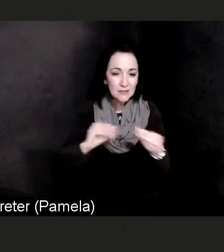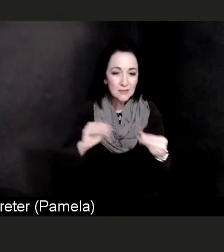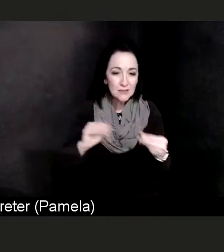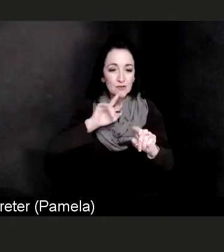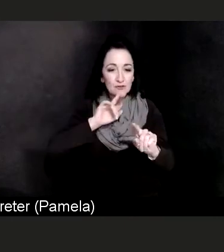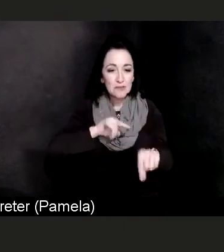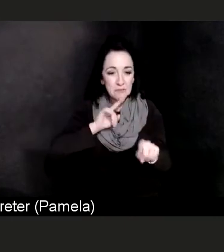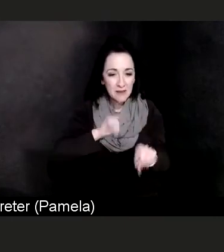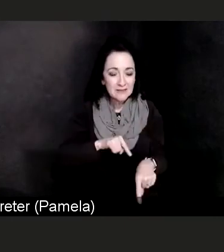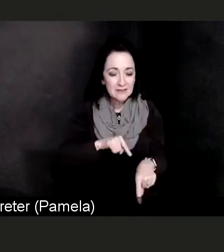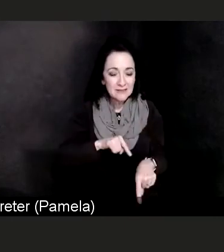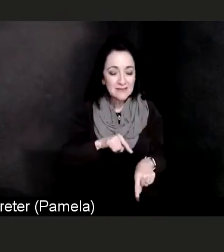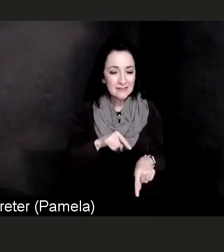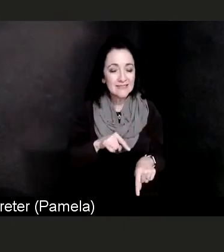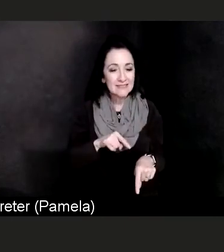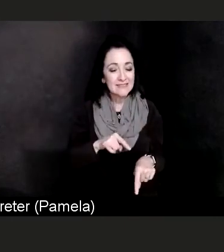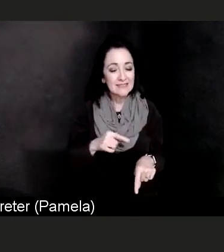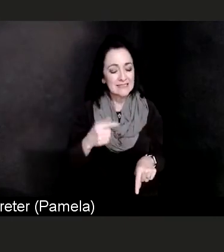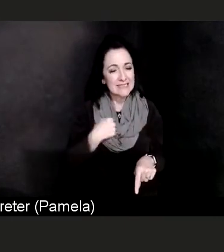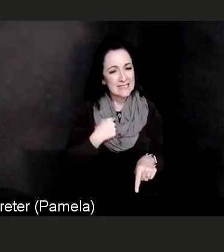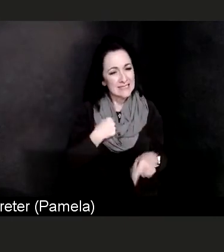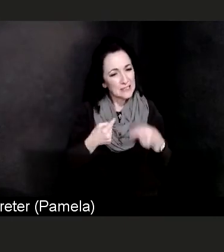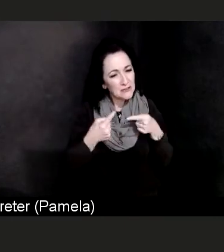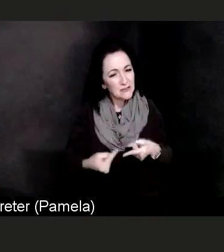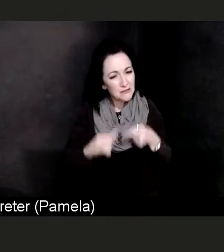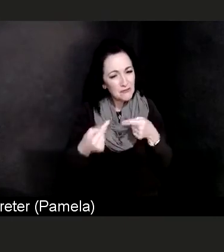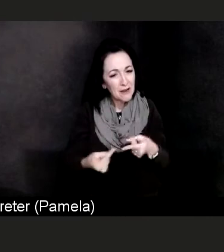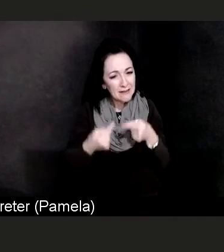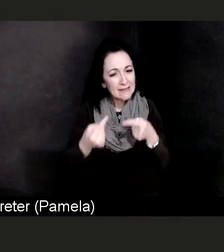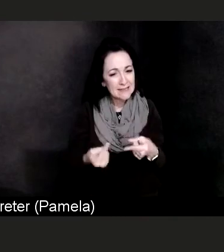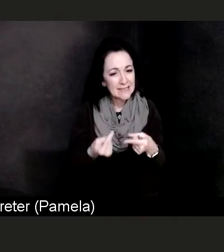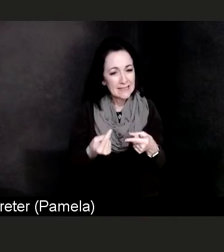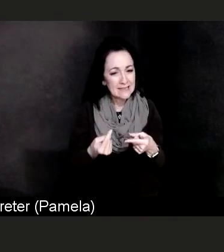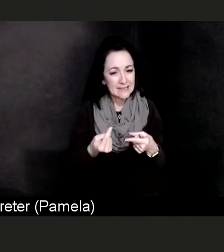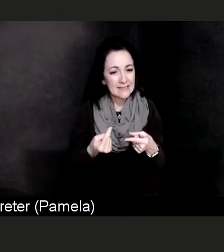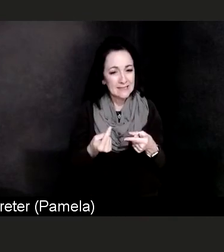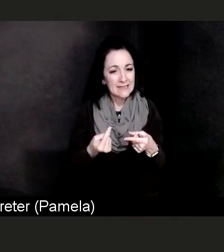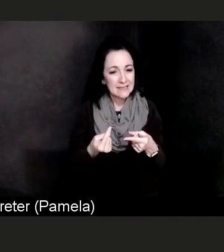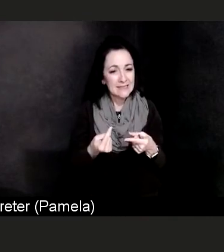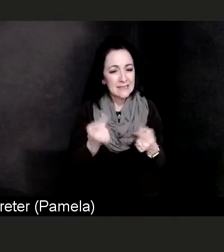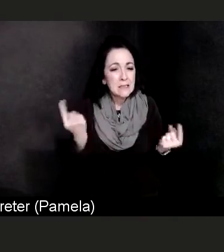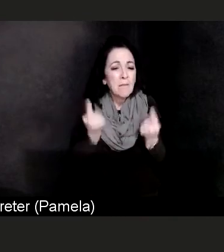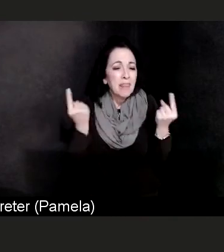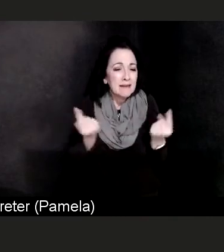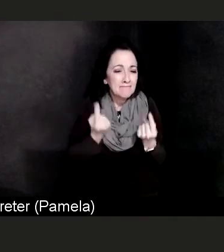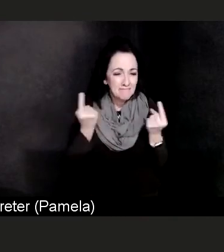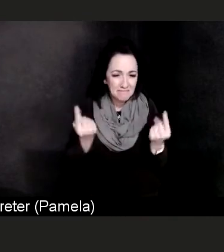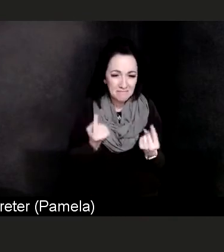and I've been struggling with something about whether I should say something or not.